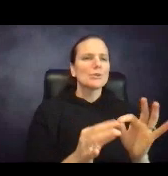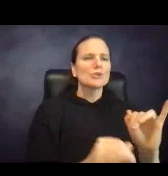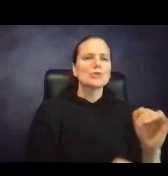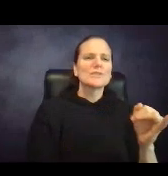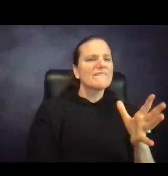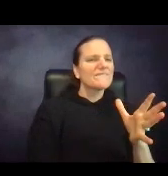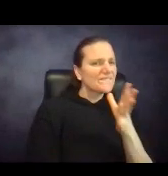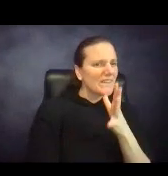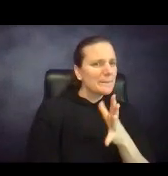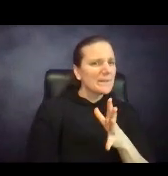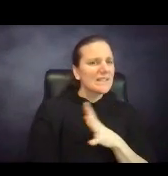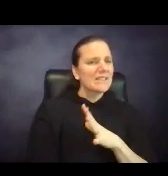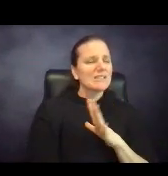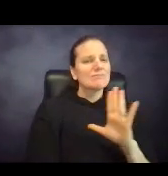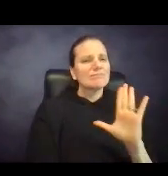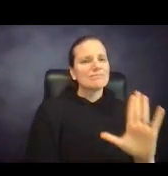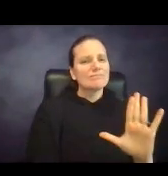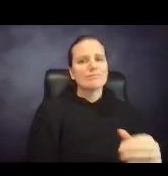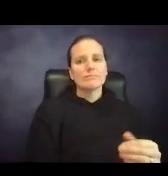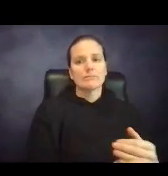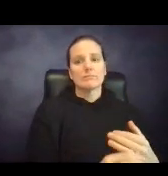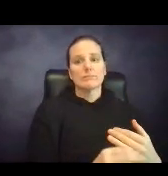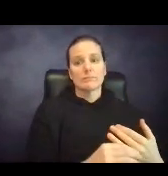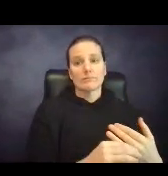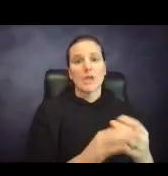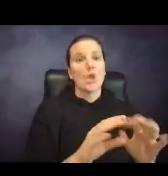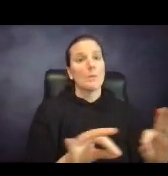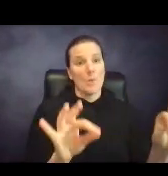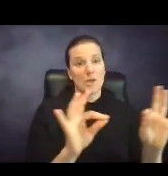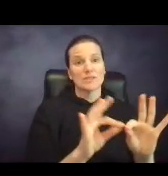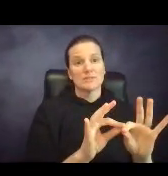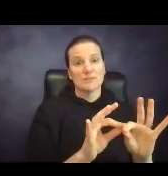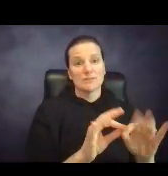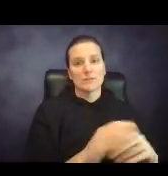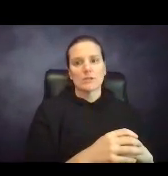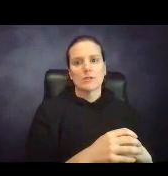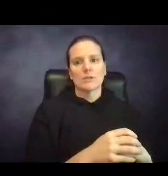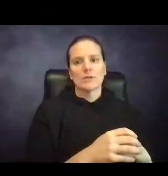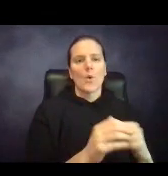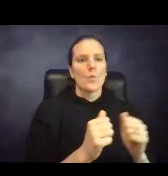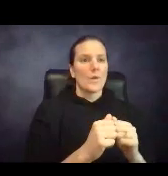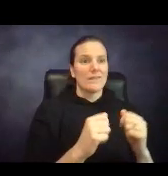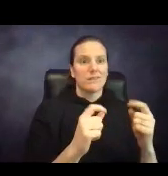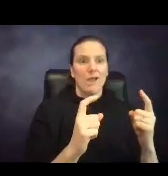And, and that's important. You know, we, we with com complex chronic stress, we start